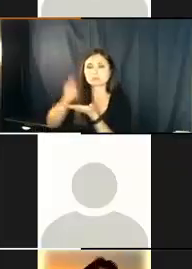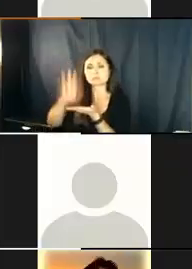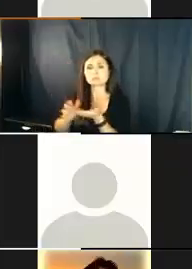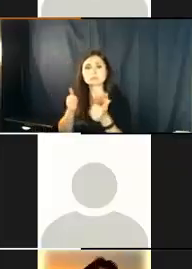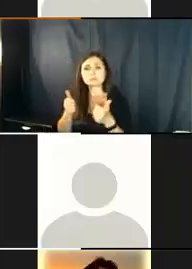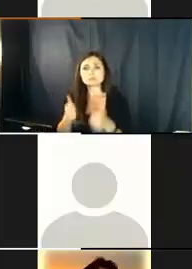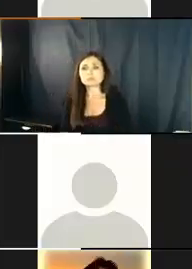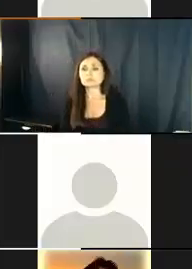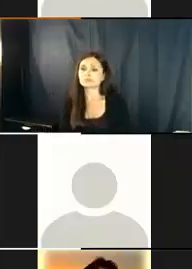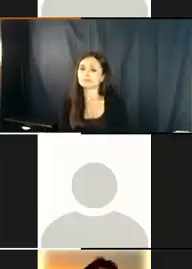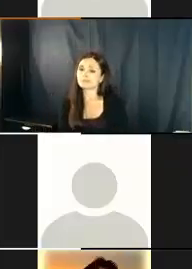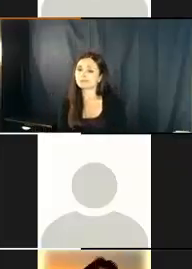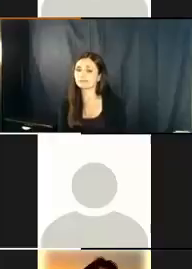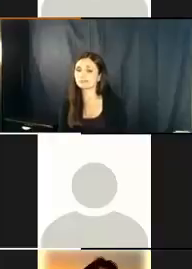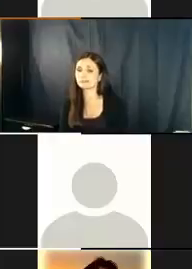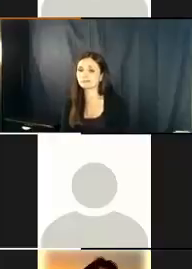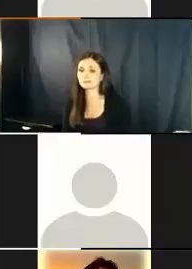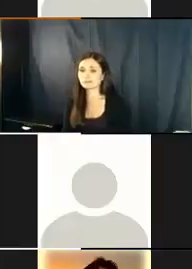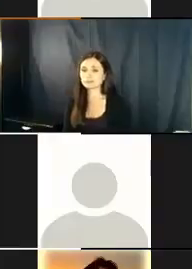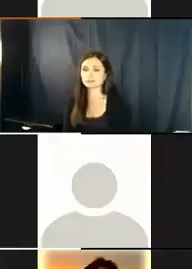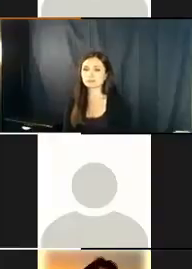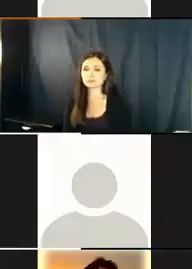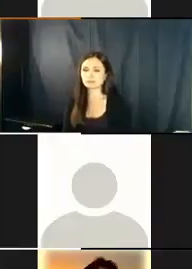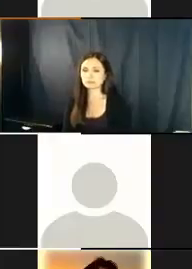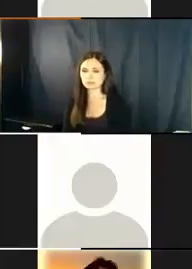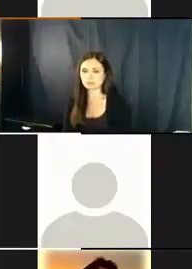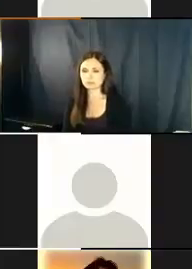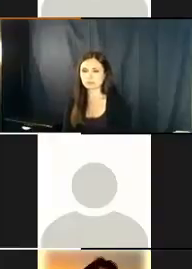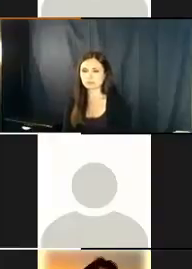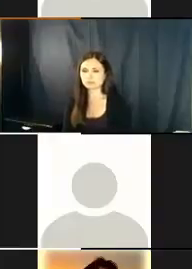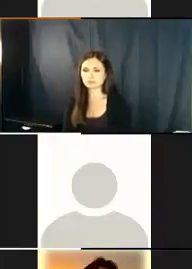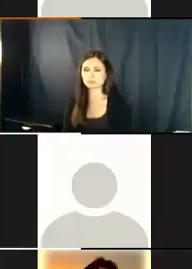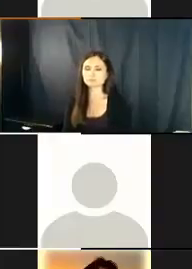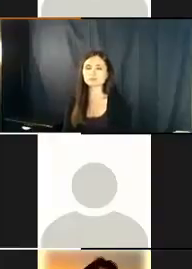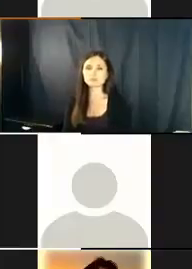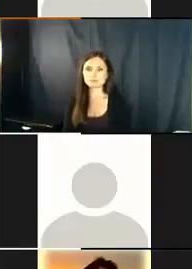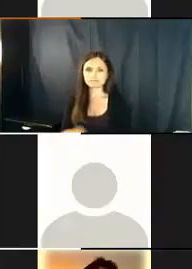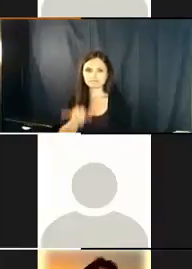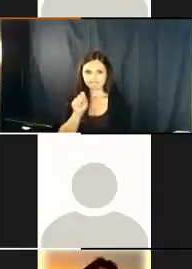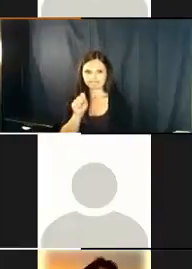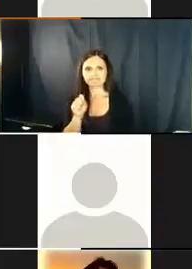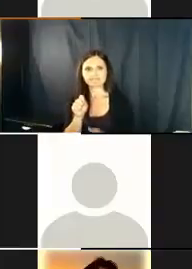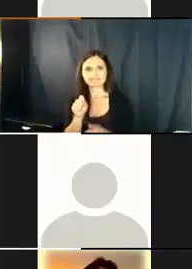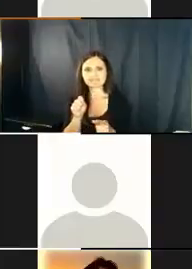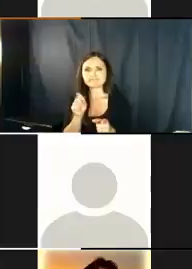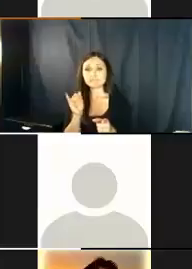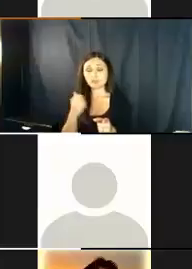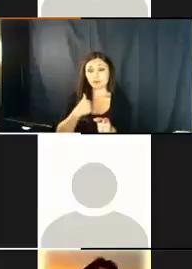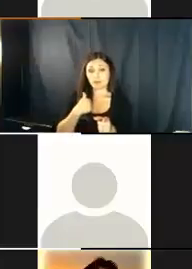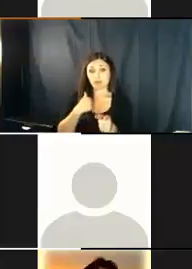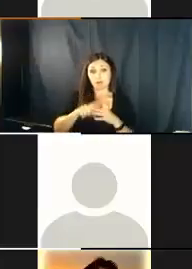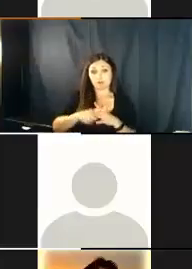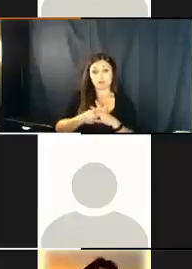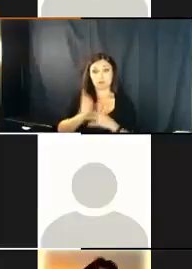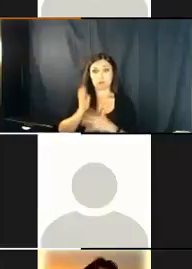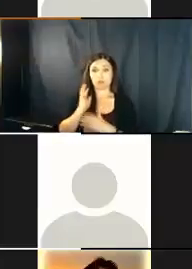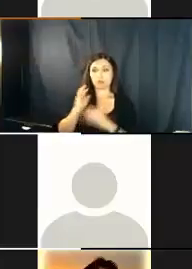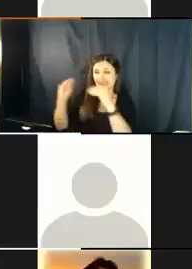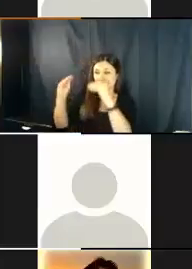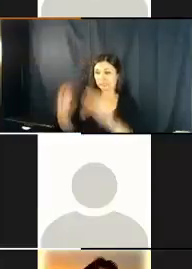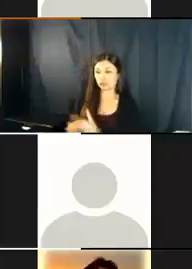Yea so oftentimes when you're starting and just like I started, a teacher may you know